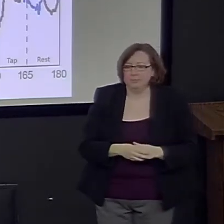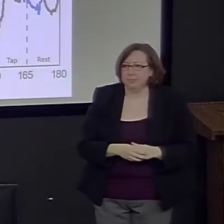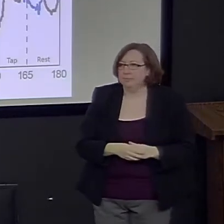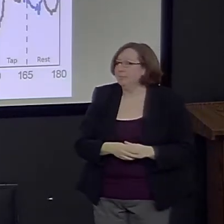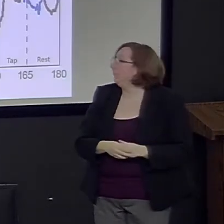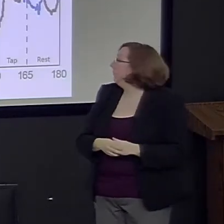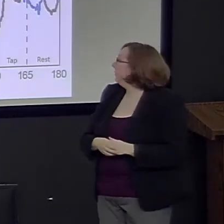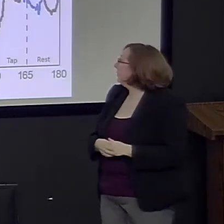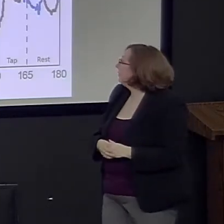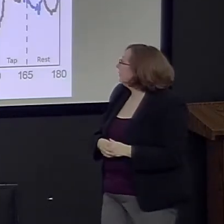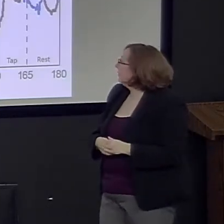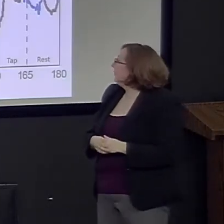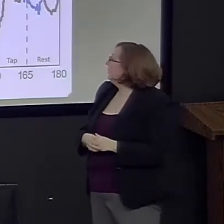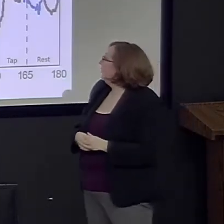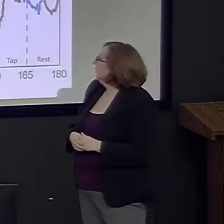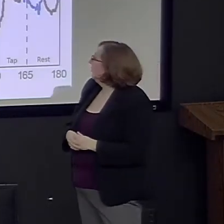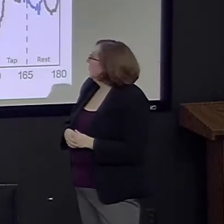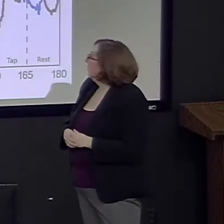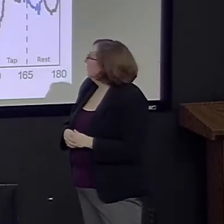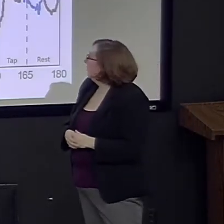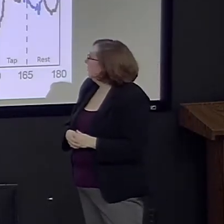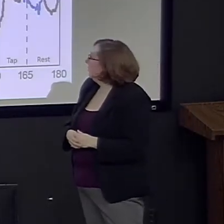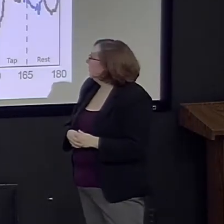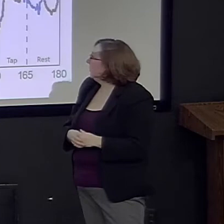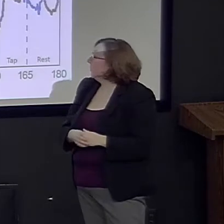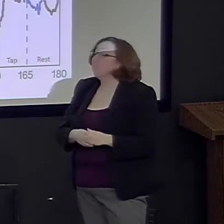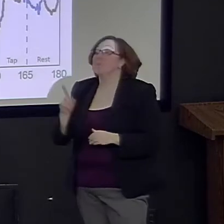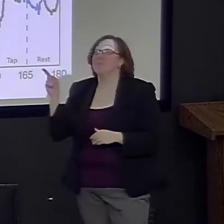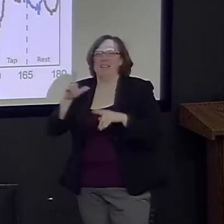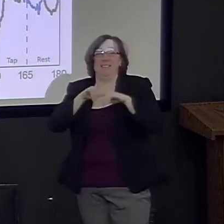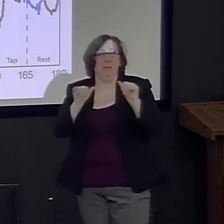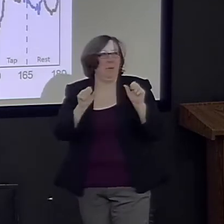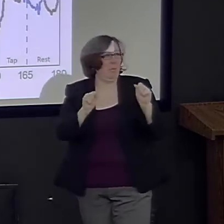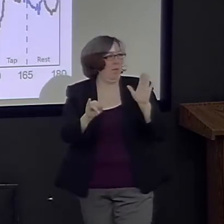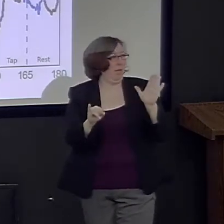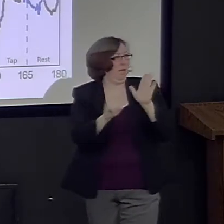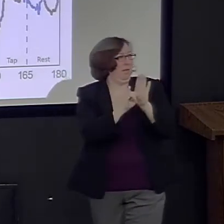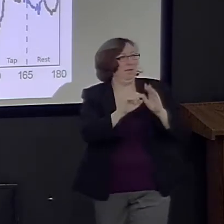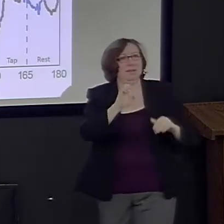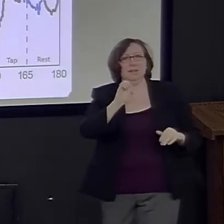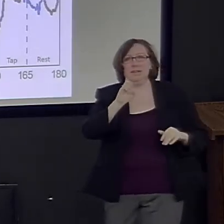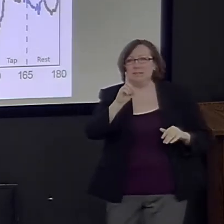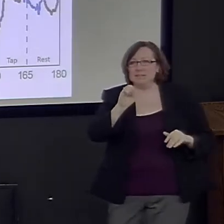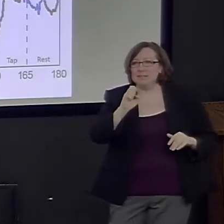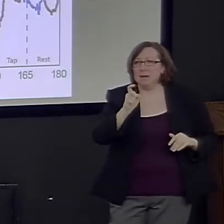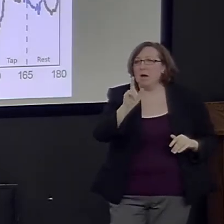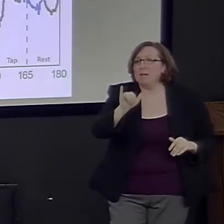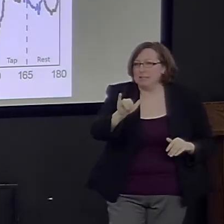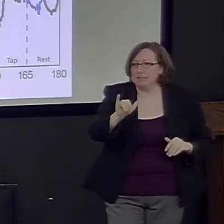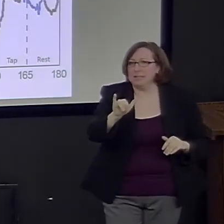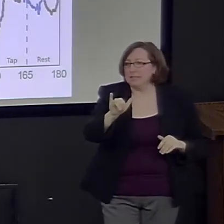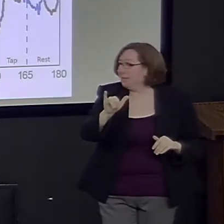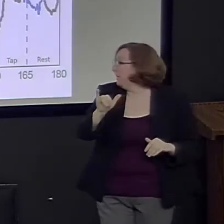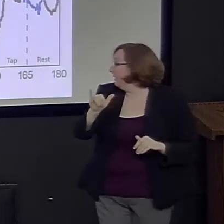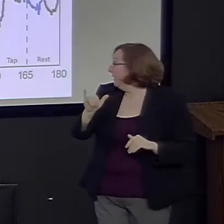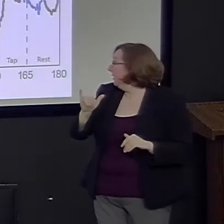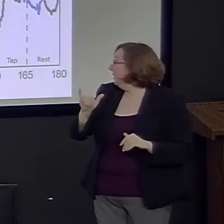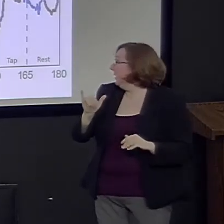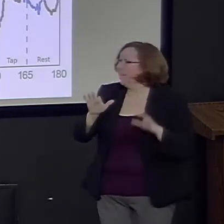that we can actually look also at the deoxyhemoglobin and notice that it's perfectly anti-correlated with the oxyhemoglobin signal.